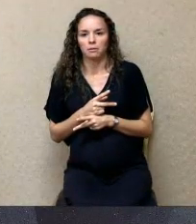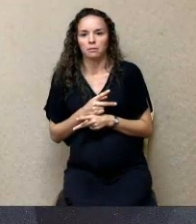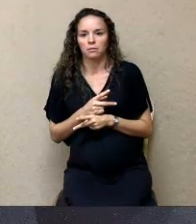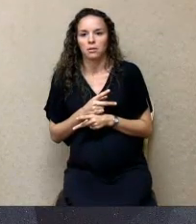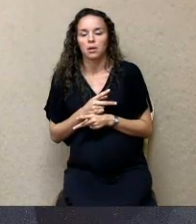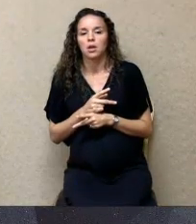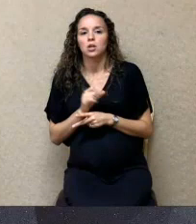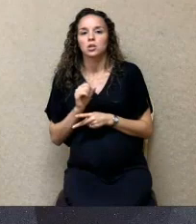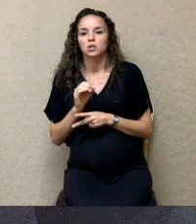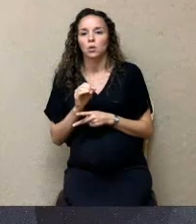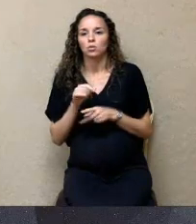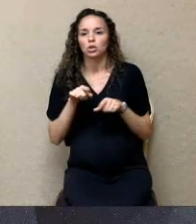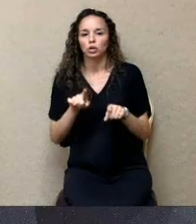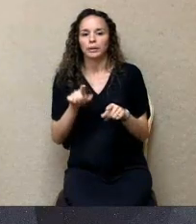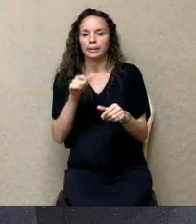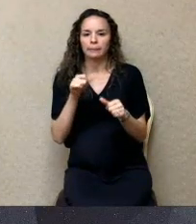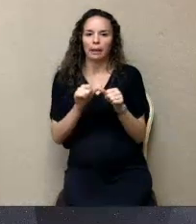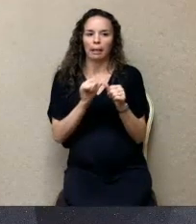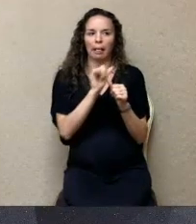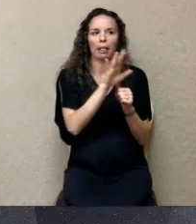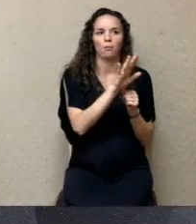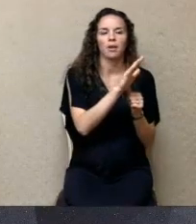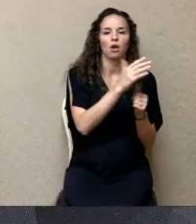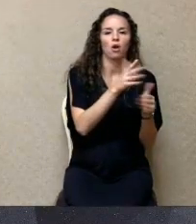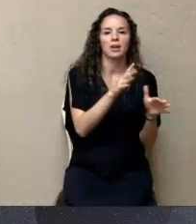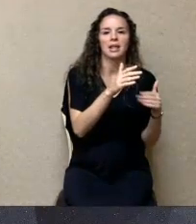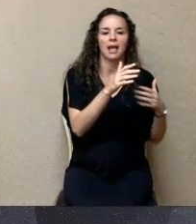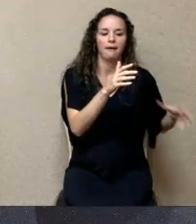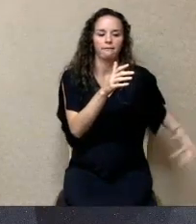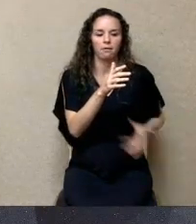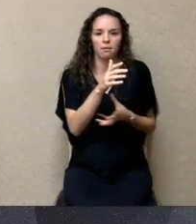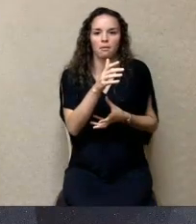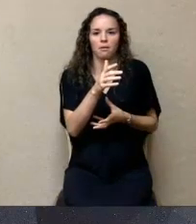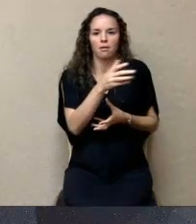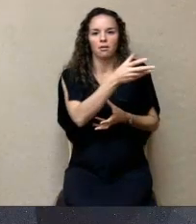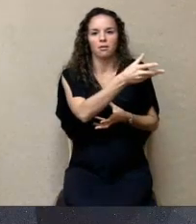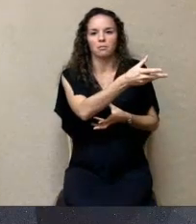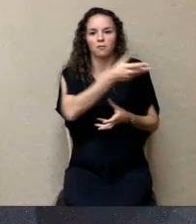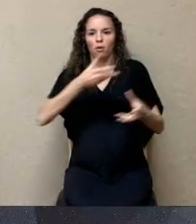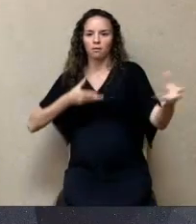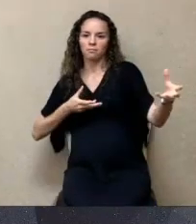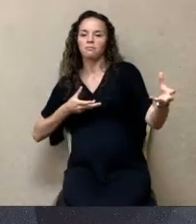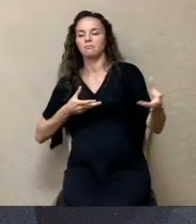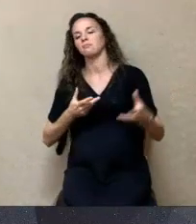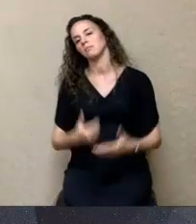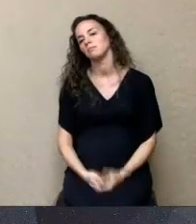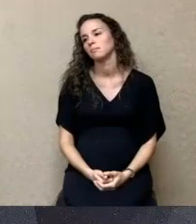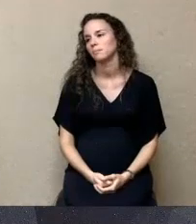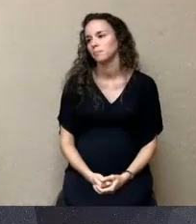have something to use before we get our loaner device.